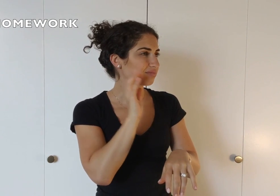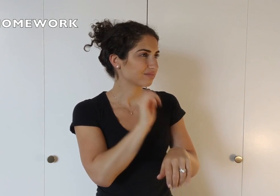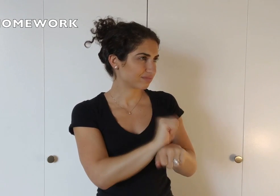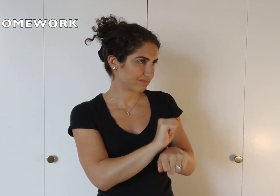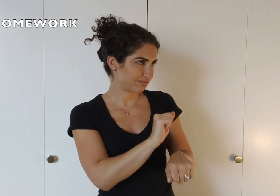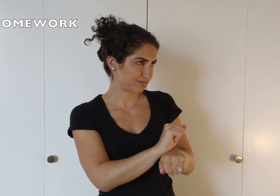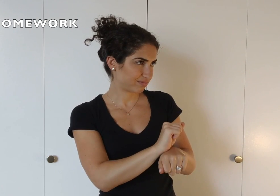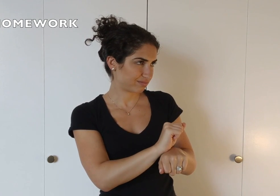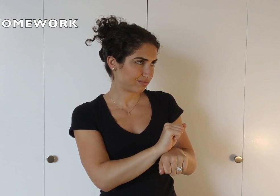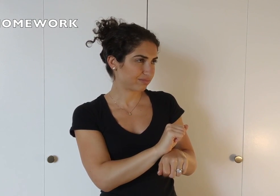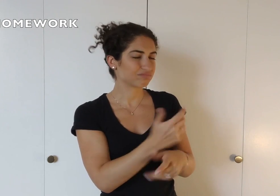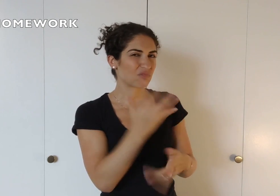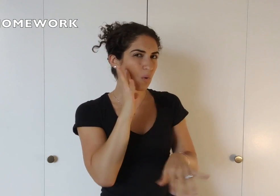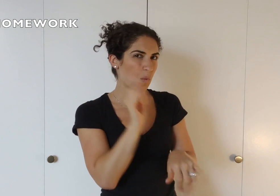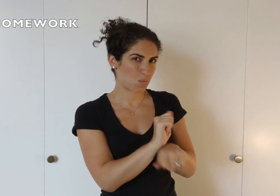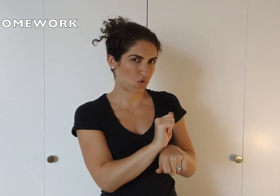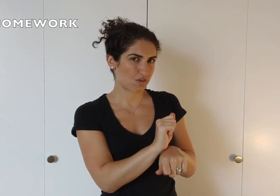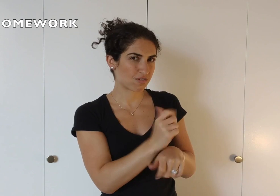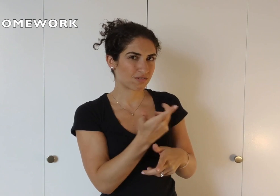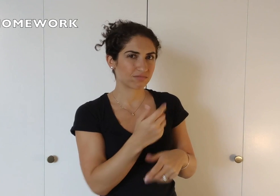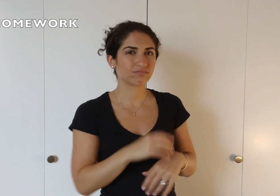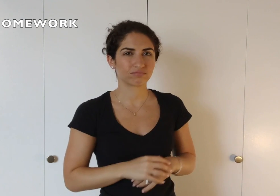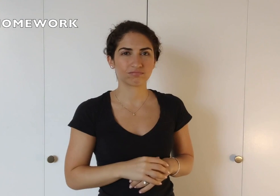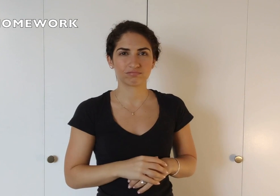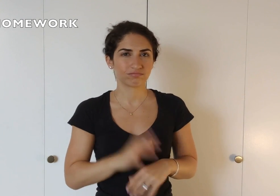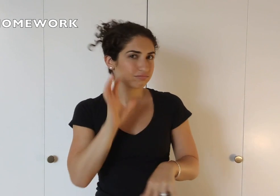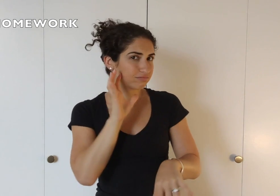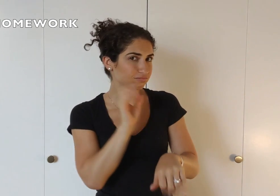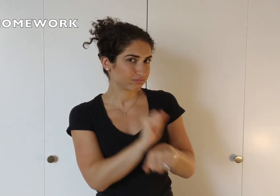HOMEWORK or HOMEWORK.